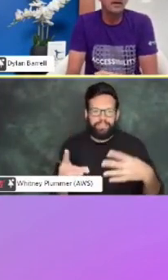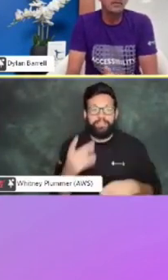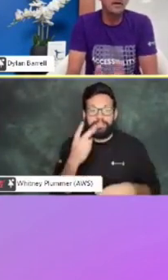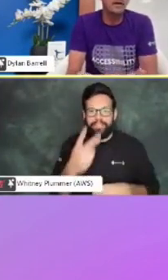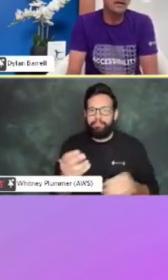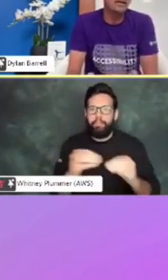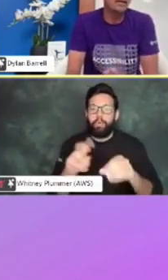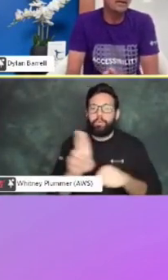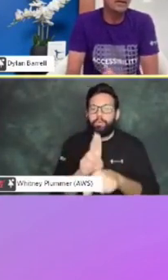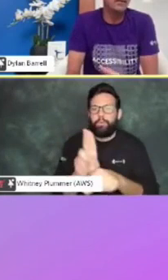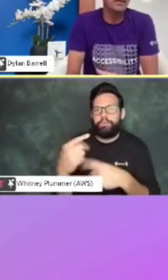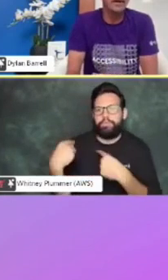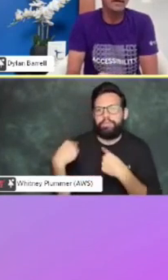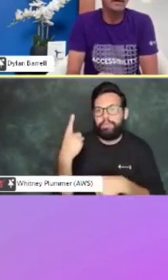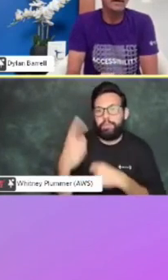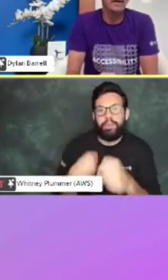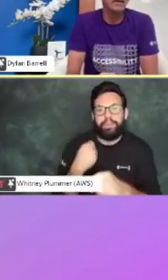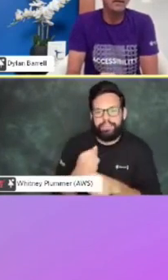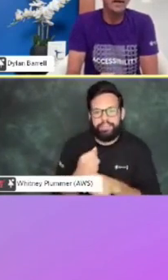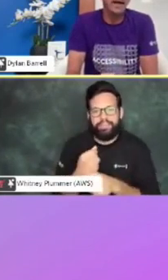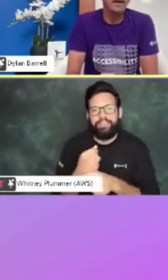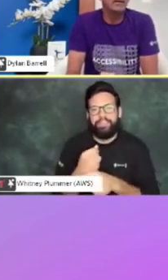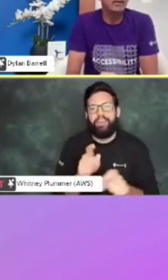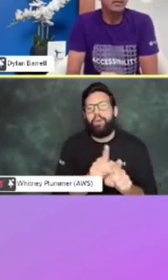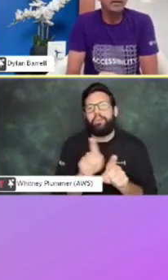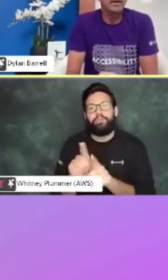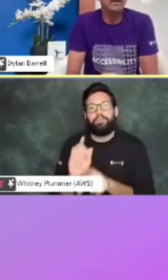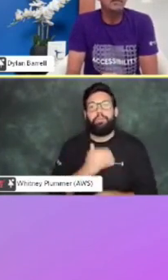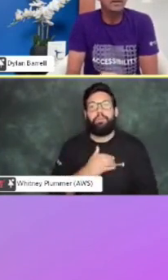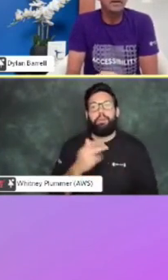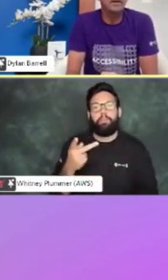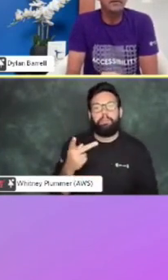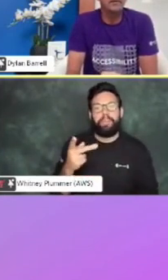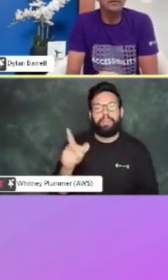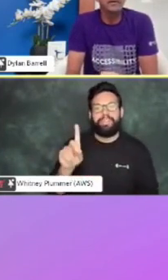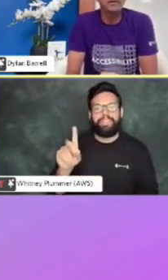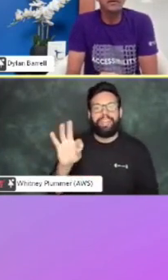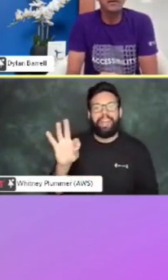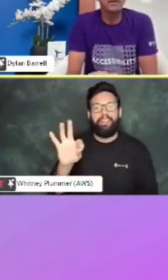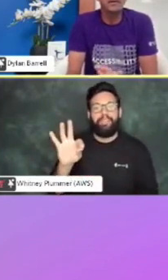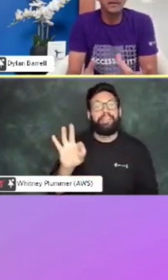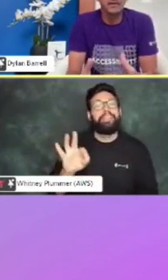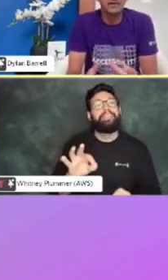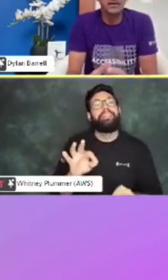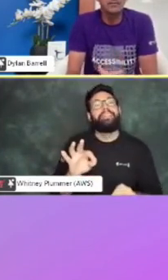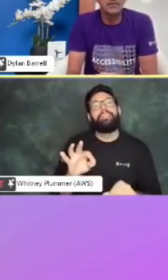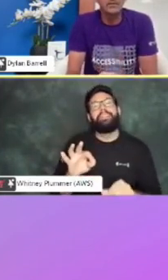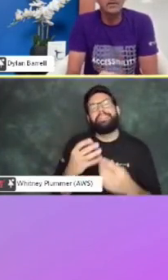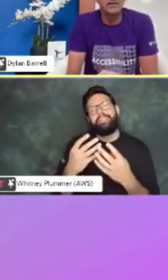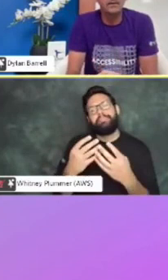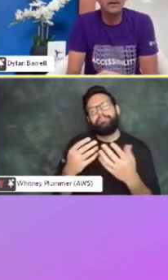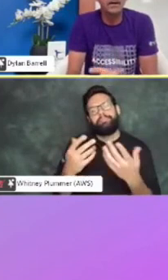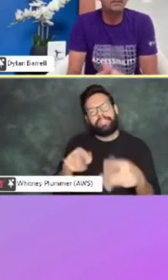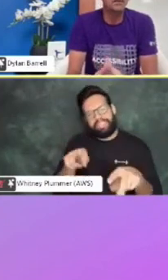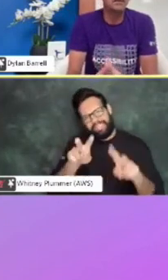We enhanced our PDF scanning and we added 28 PDF rules. So that's a significant improvement over the capability